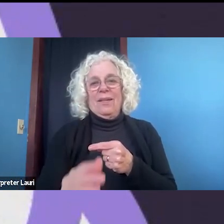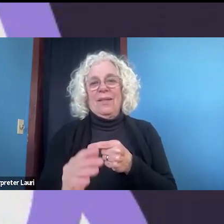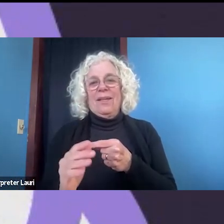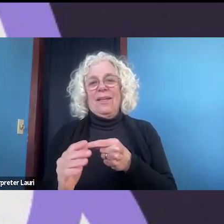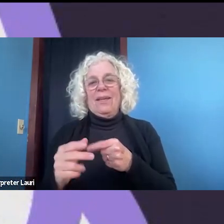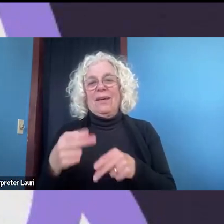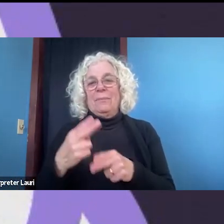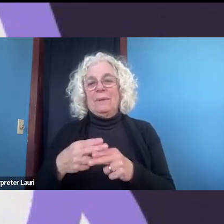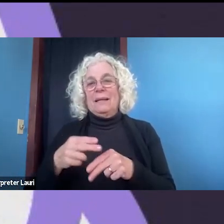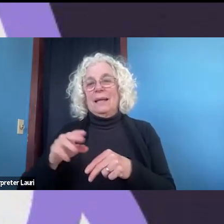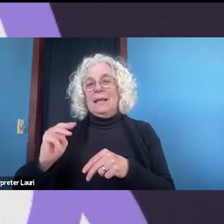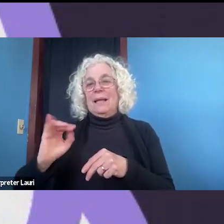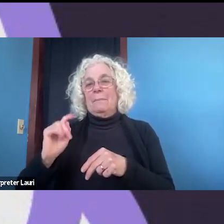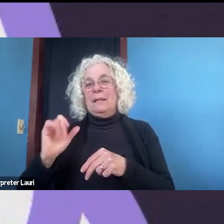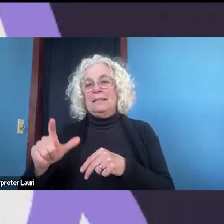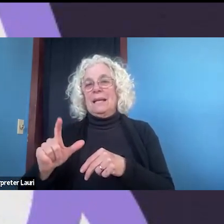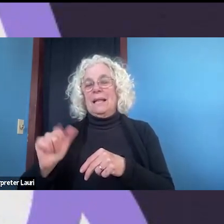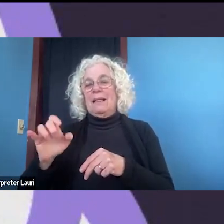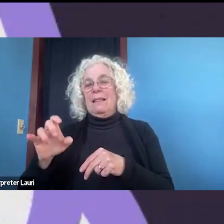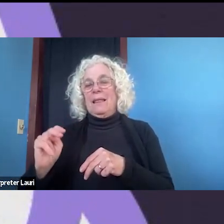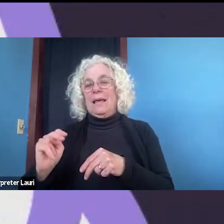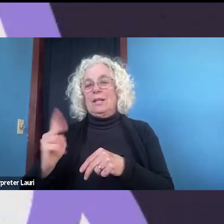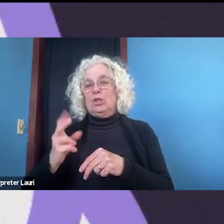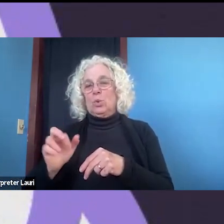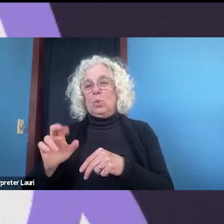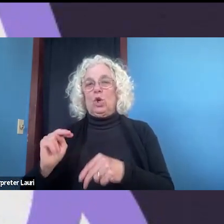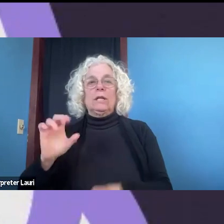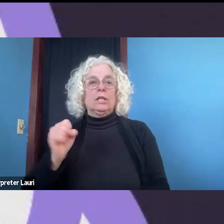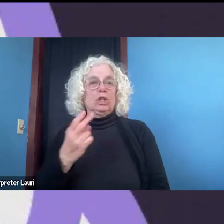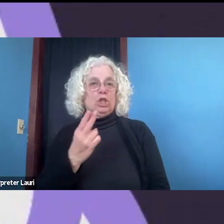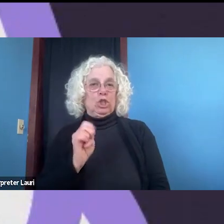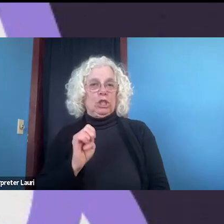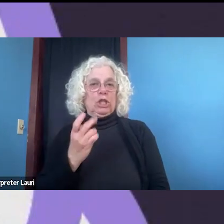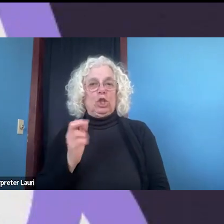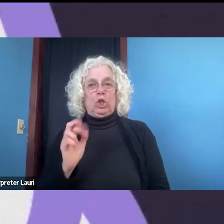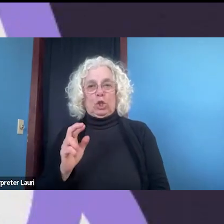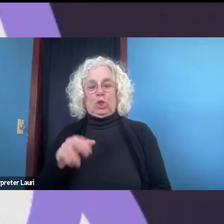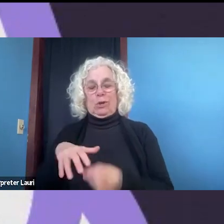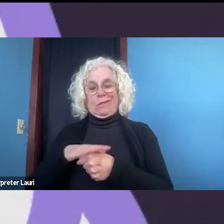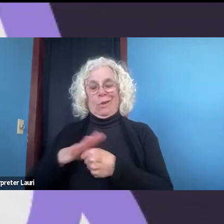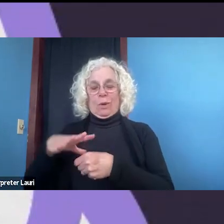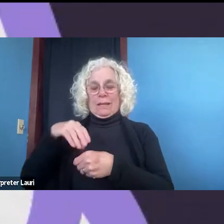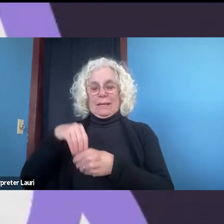My name is Mital Lyons-Warren. I use she her pronouns and I'm the local engagement manager at Americans for the Arts.